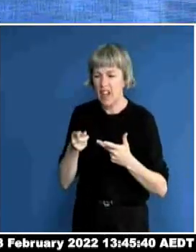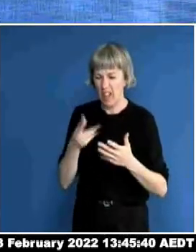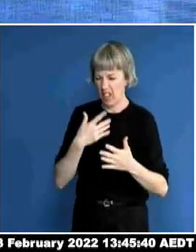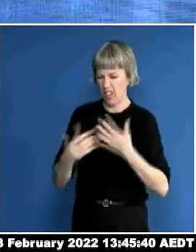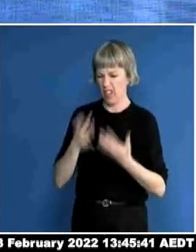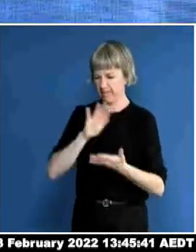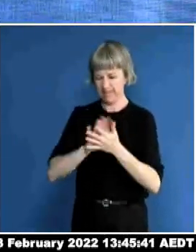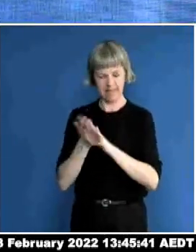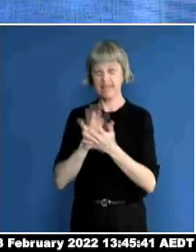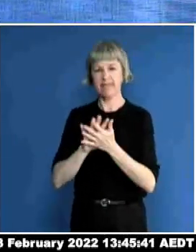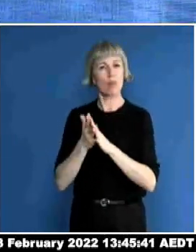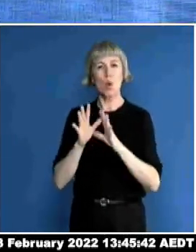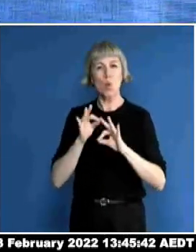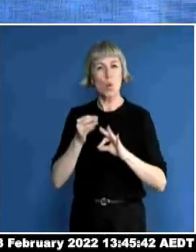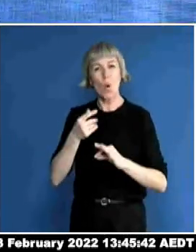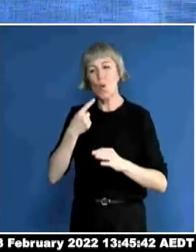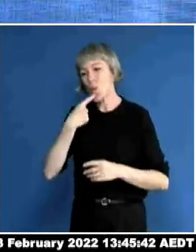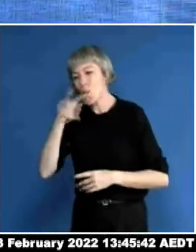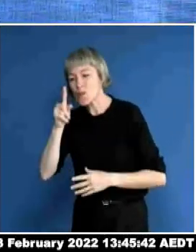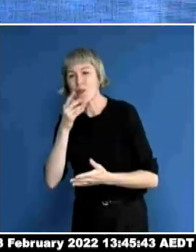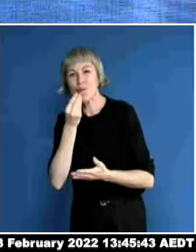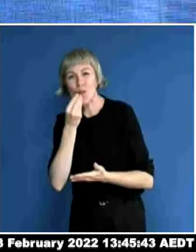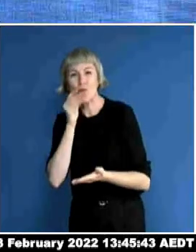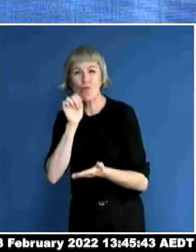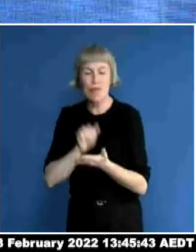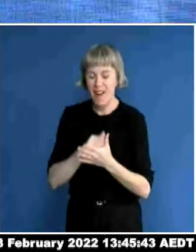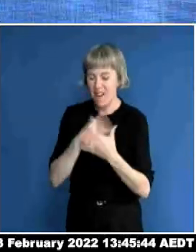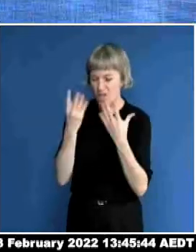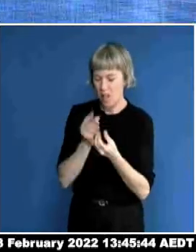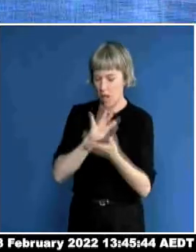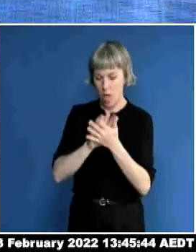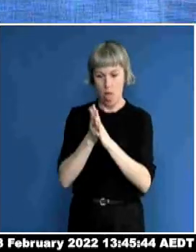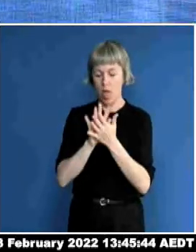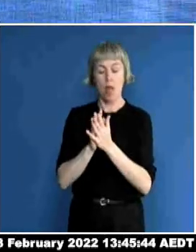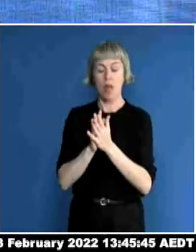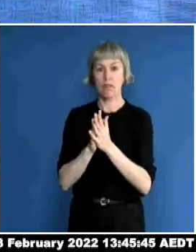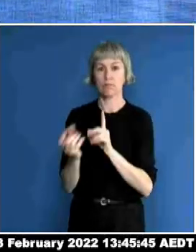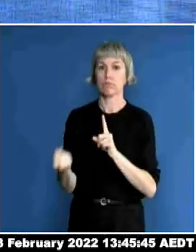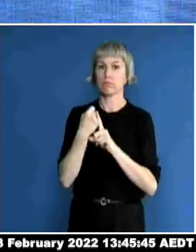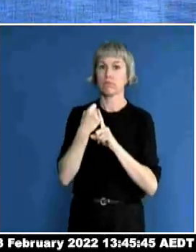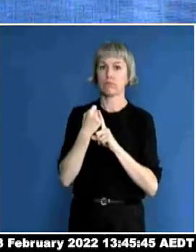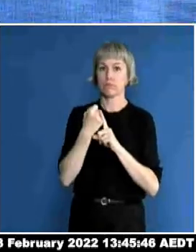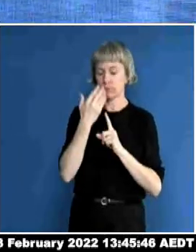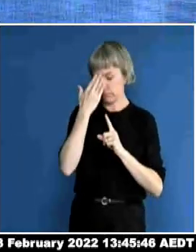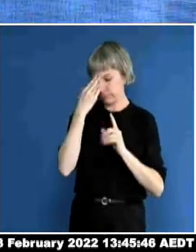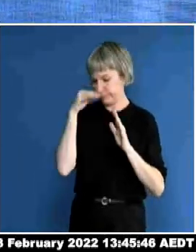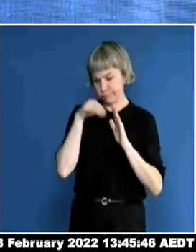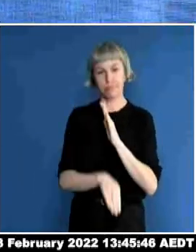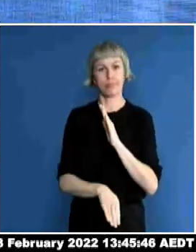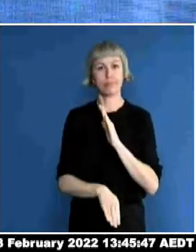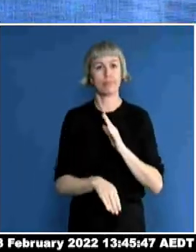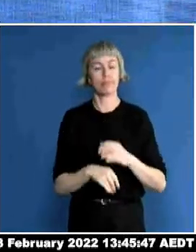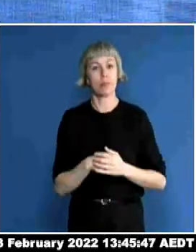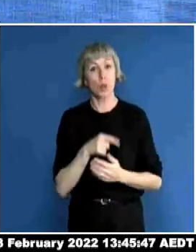So, for you, work is about finding the right job and the right environment, and you have